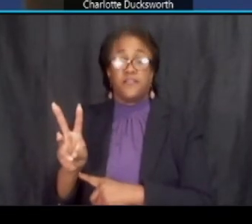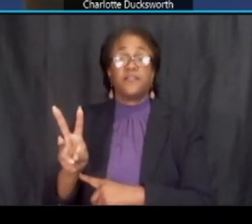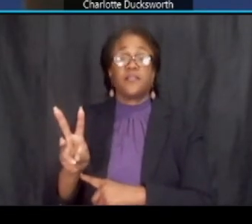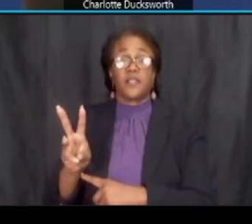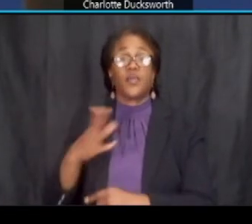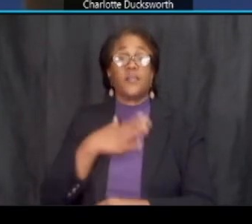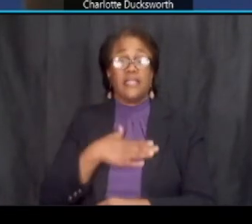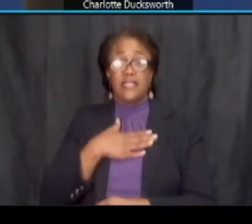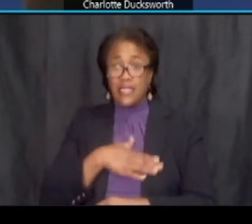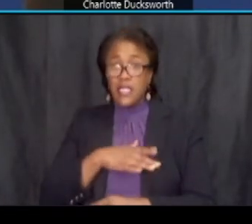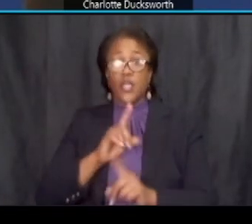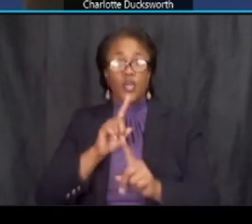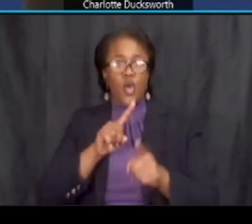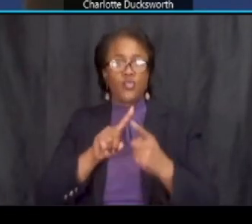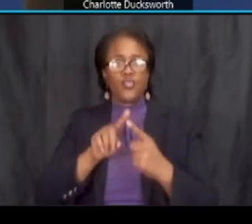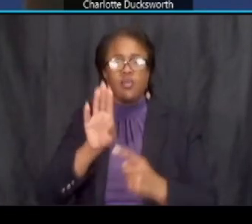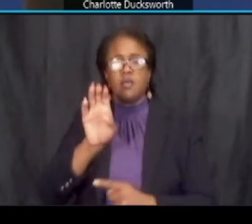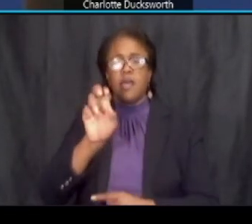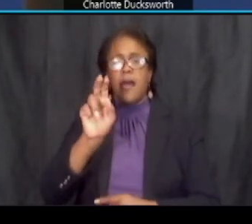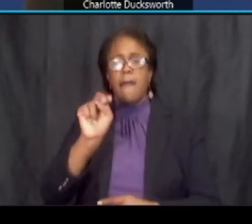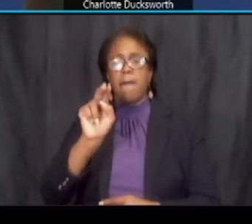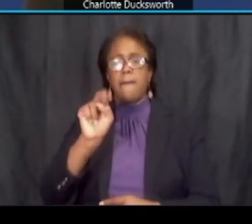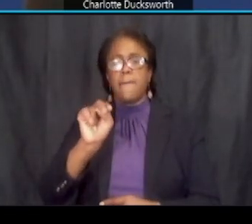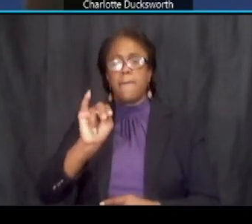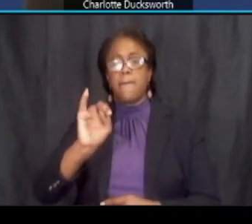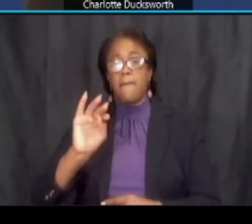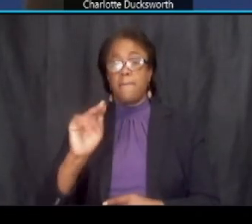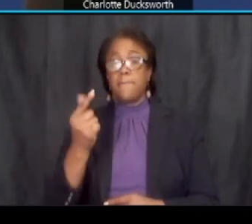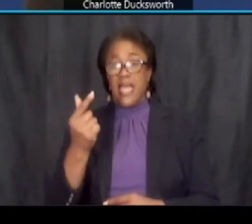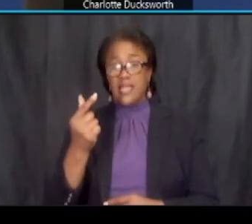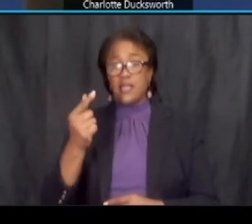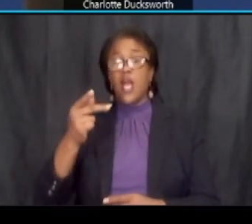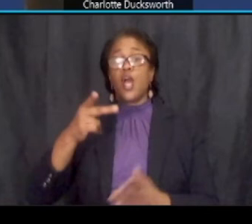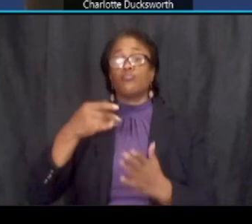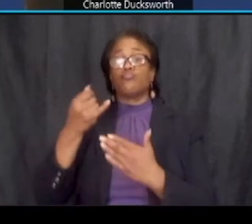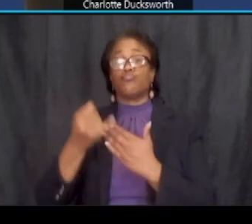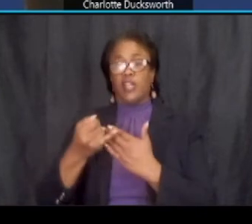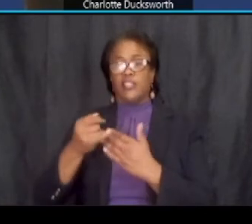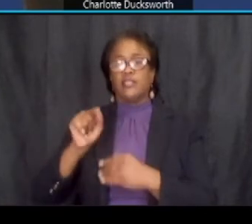actually go on to the benningproject.com website and download the presentation from there